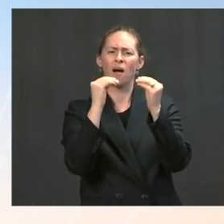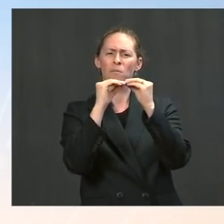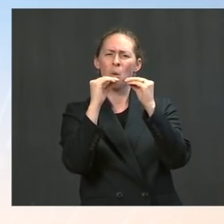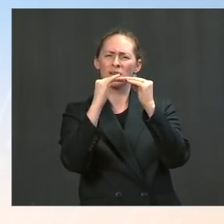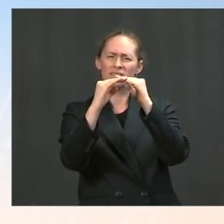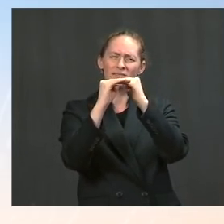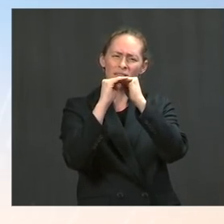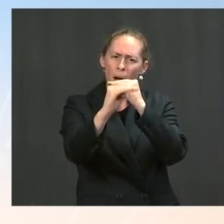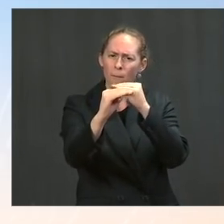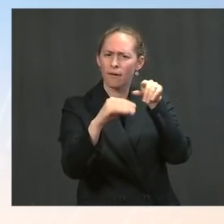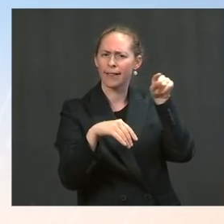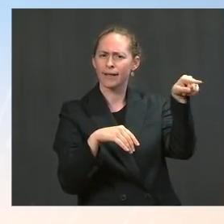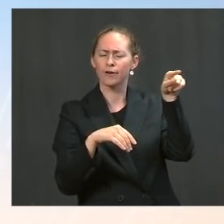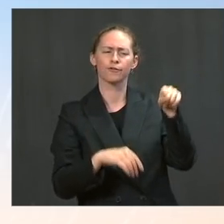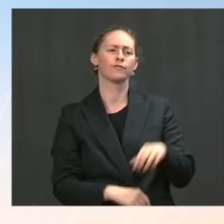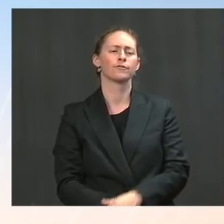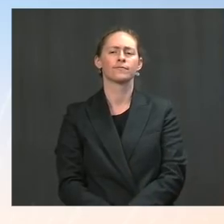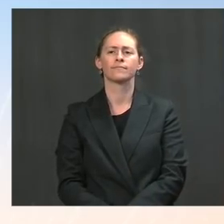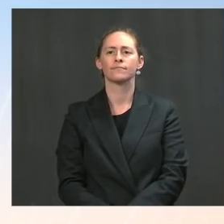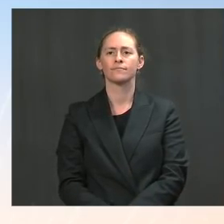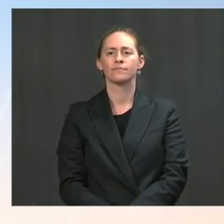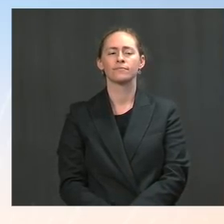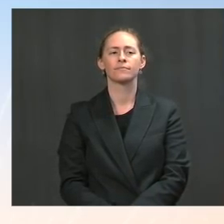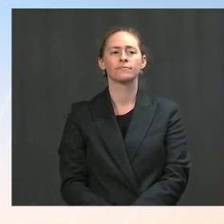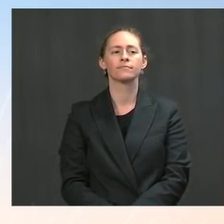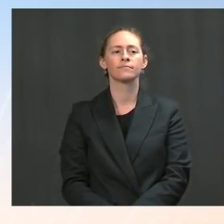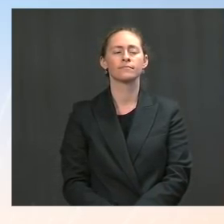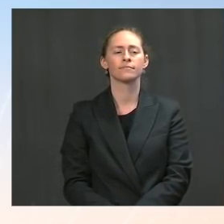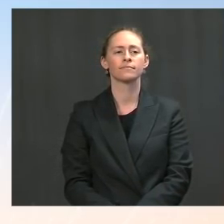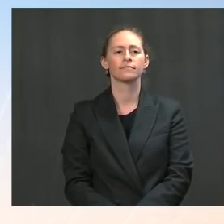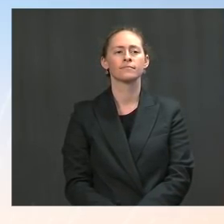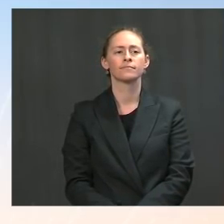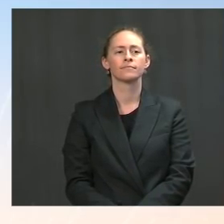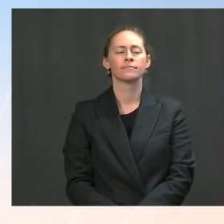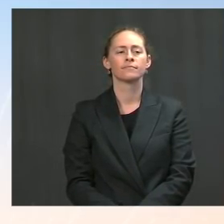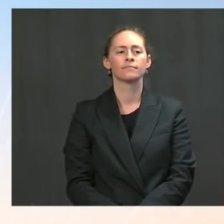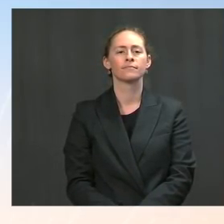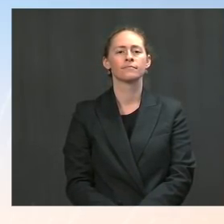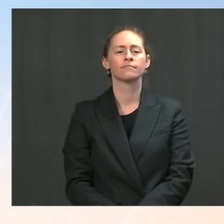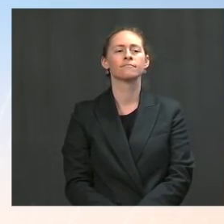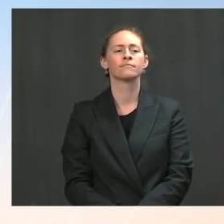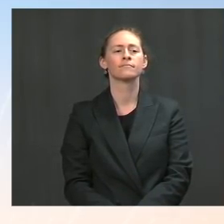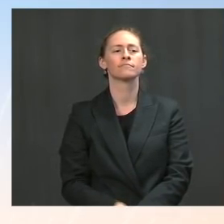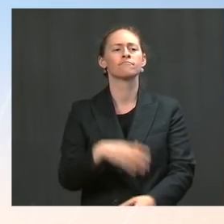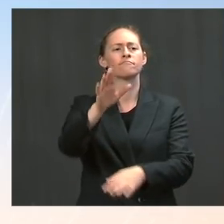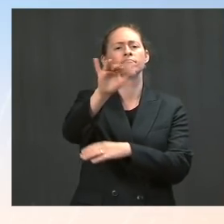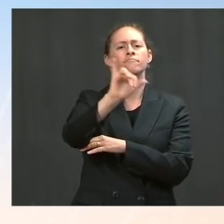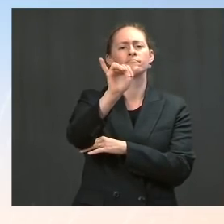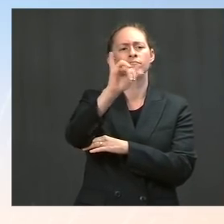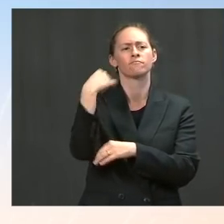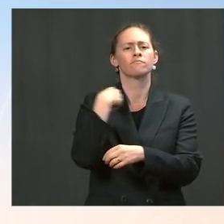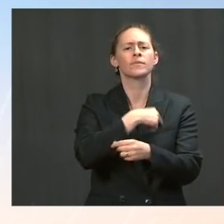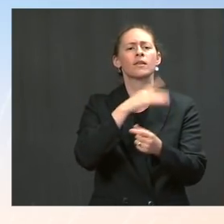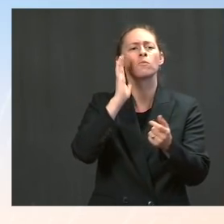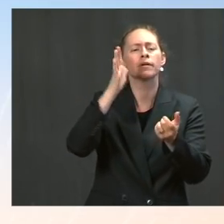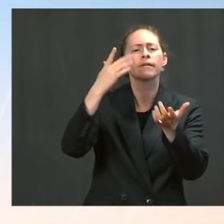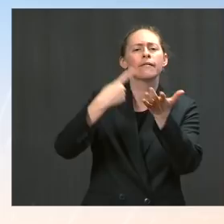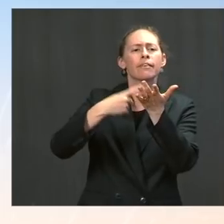on the economic recovery and the progress made under his administration -- taking the country from 60,000 new jobs per month